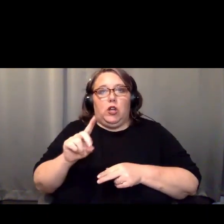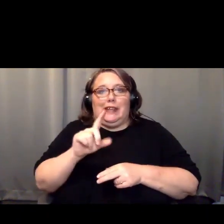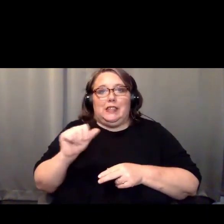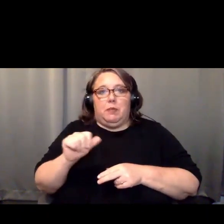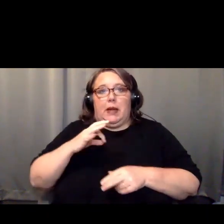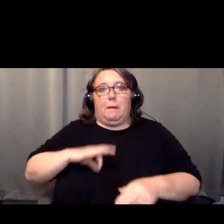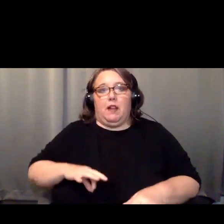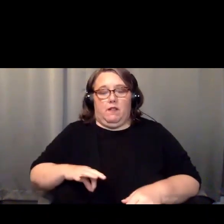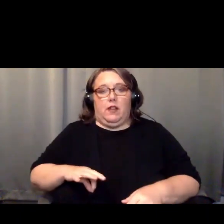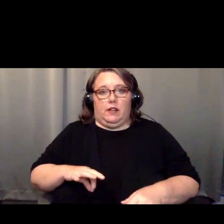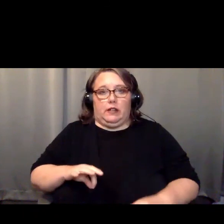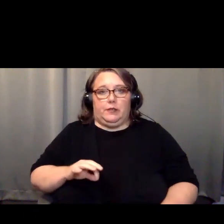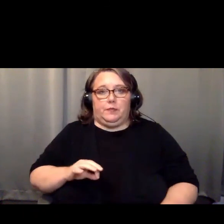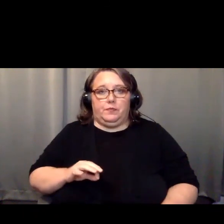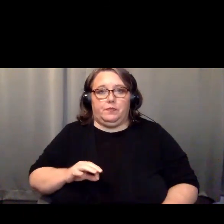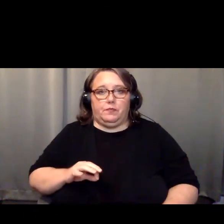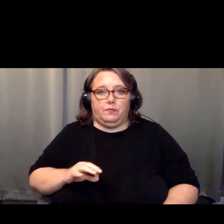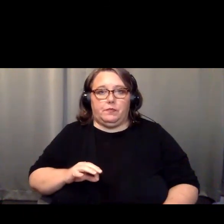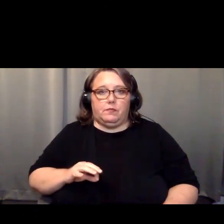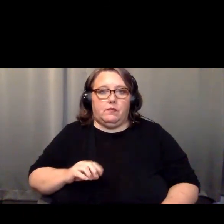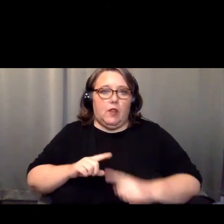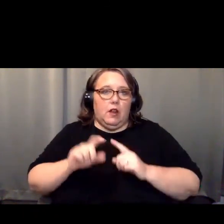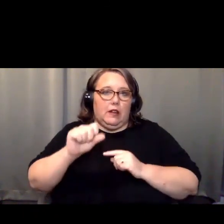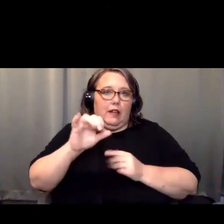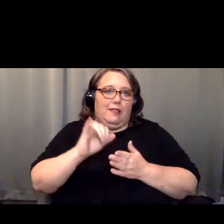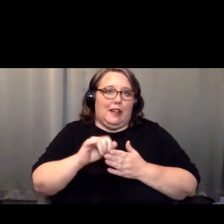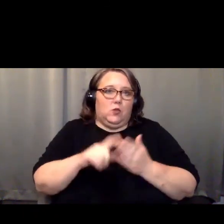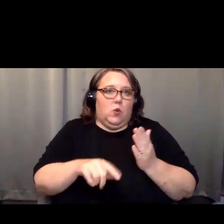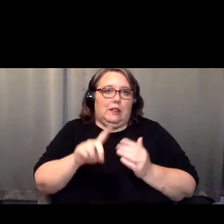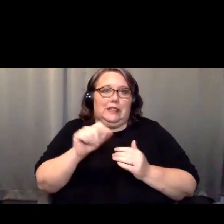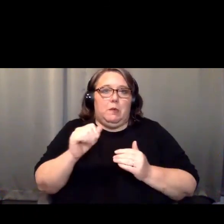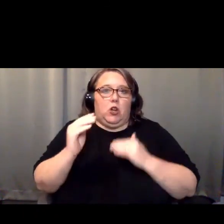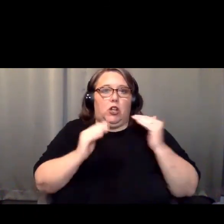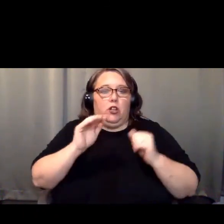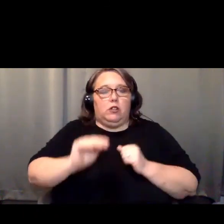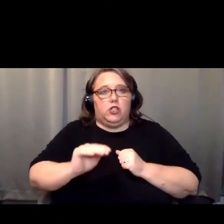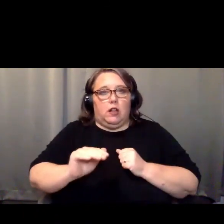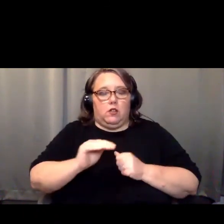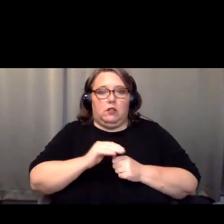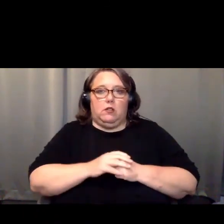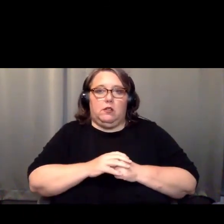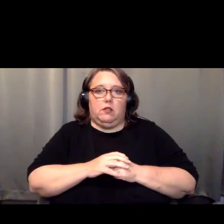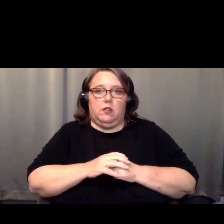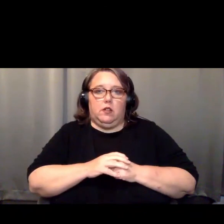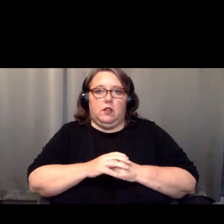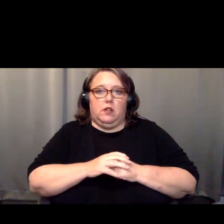but yeah, that's what a disabled adult child is. It's not somebody who's receiving benefits before